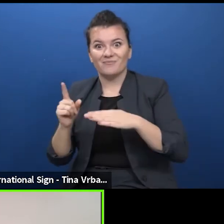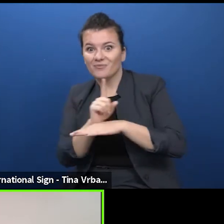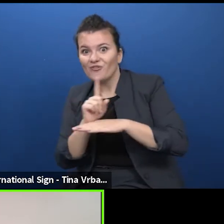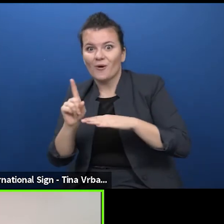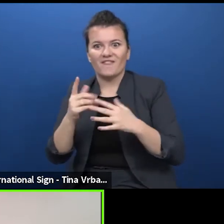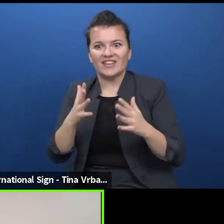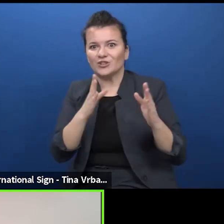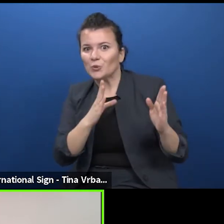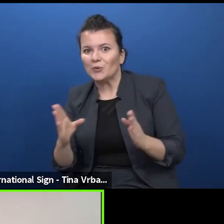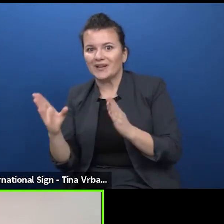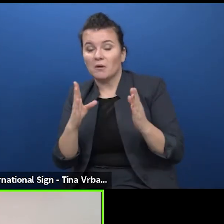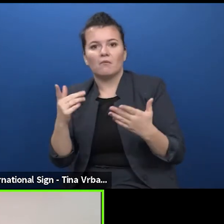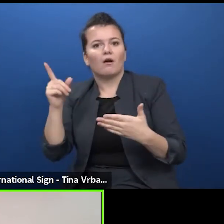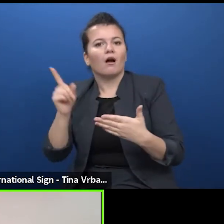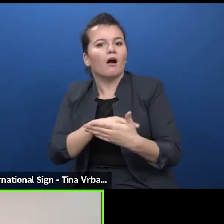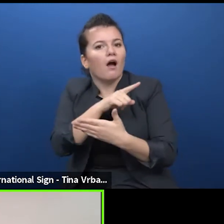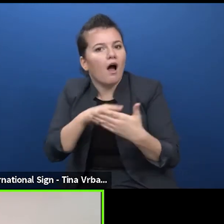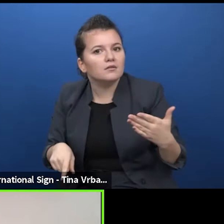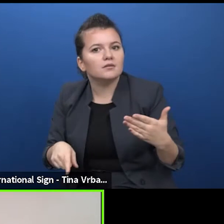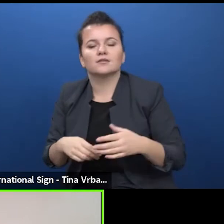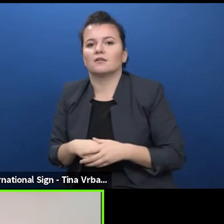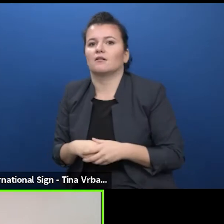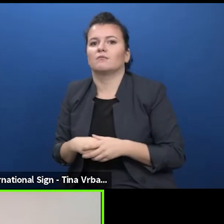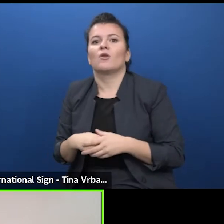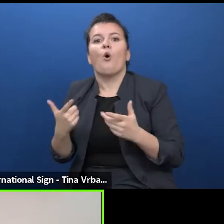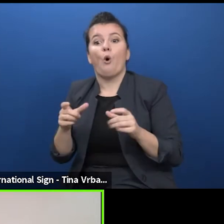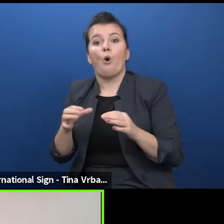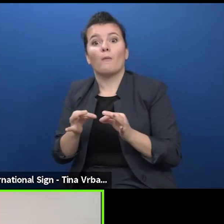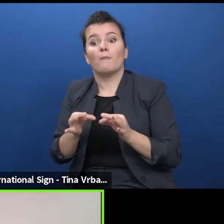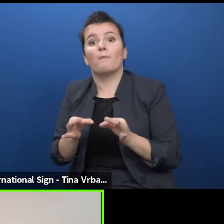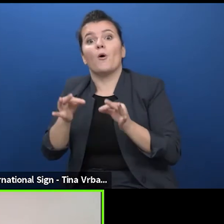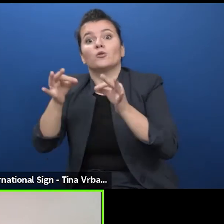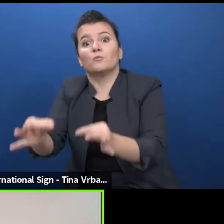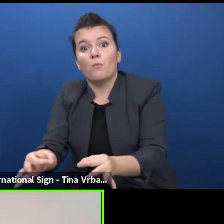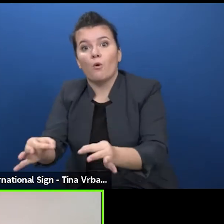been cancelled, reported, postponed or even cancelled the second time.